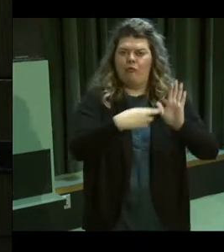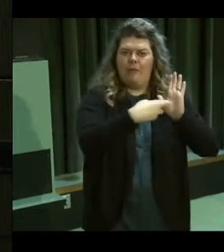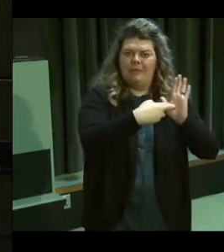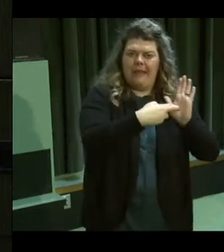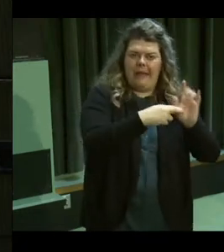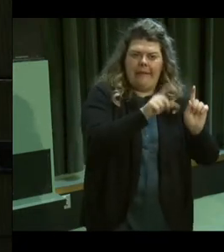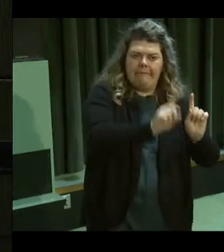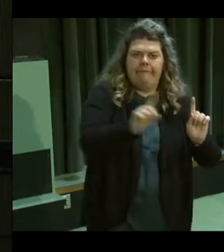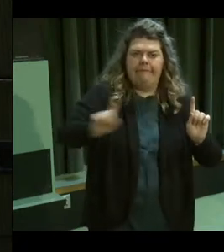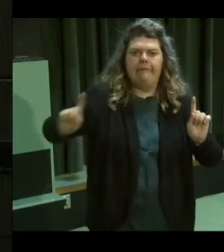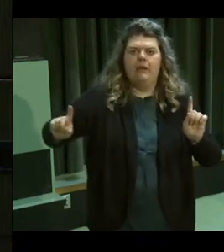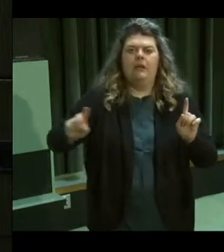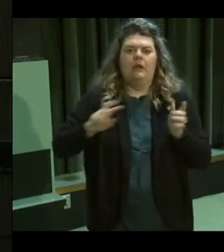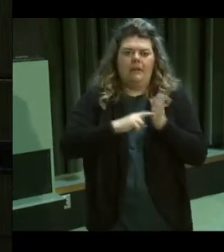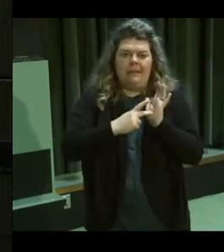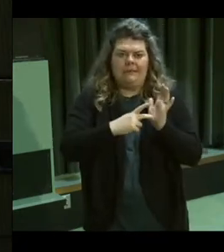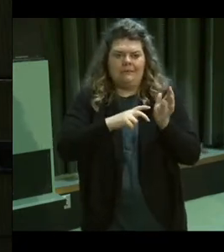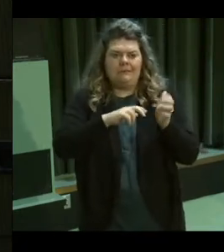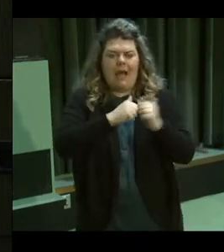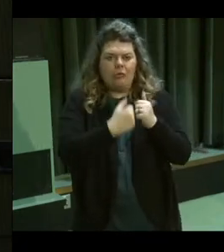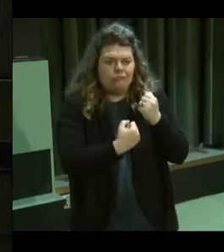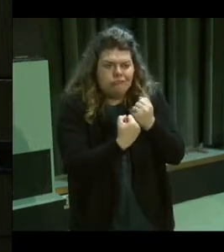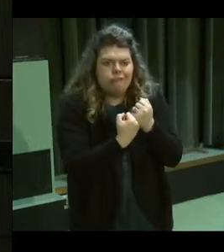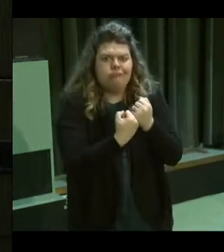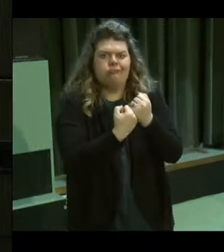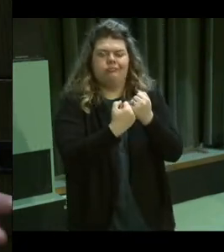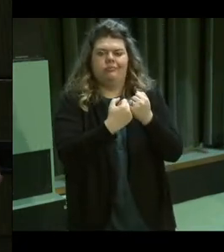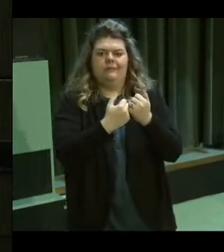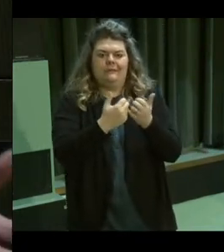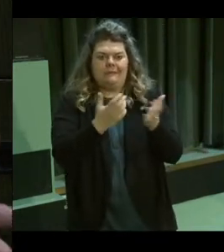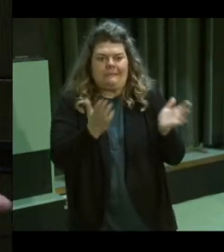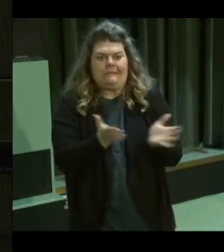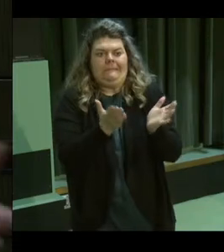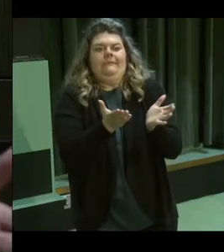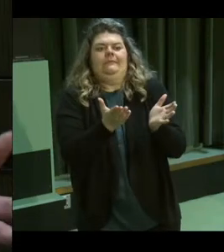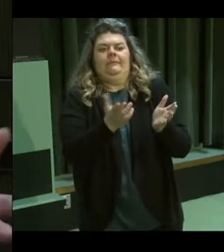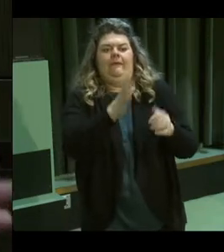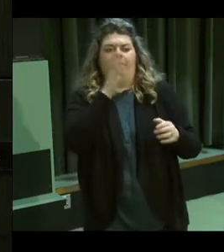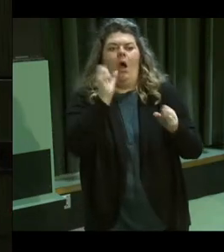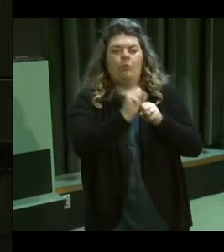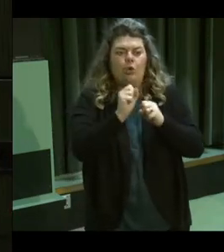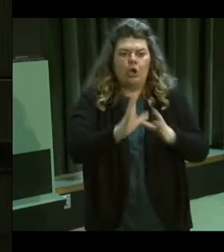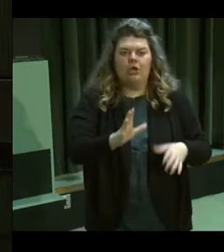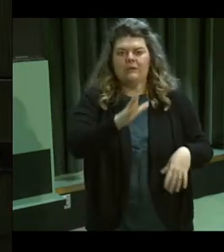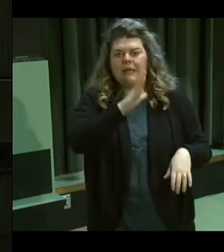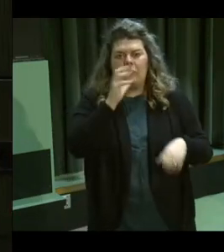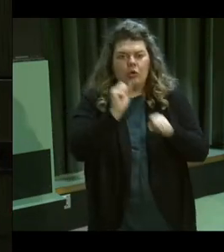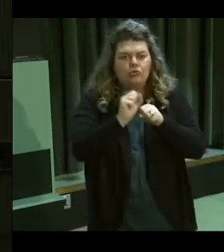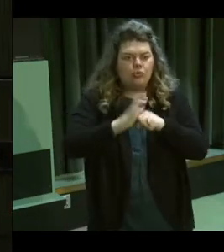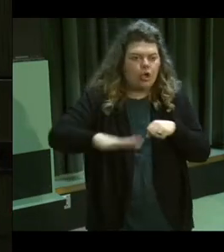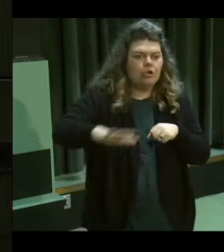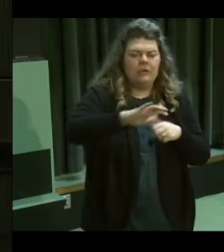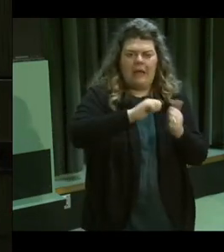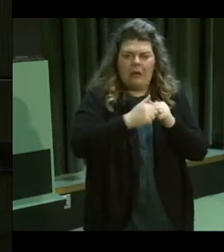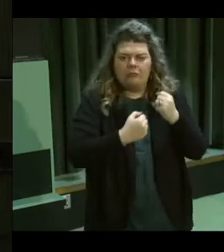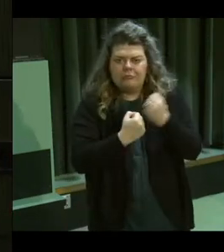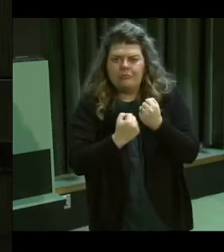about, you know, things that we